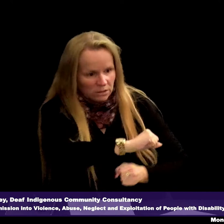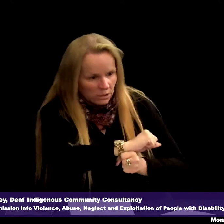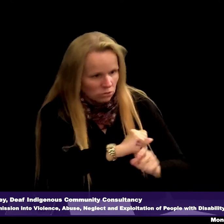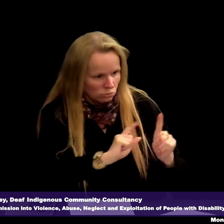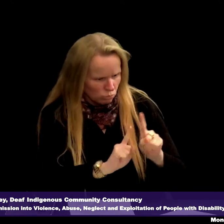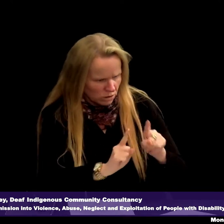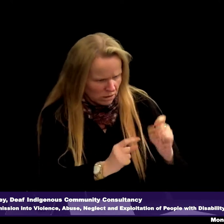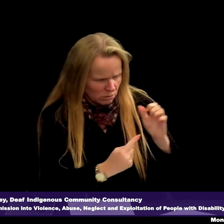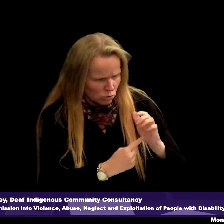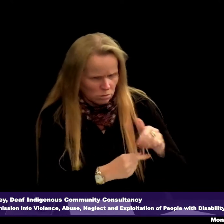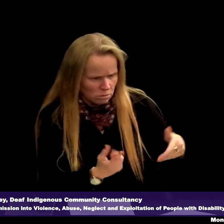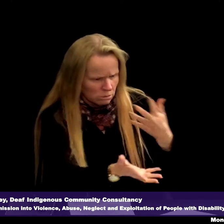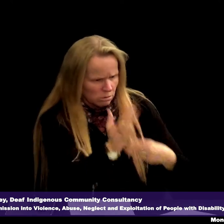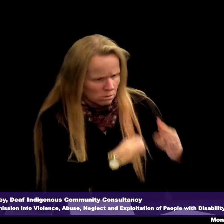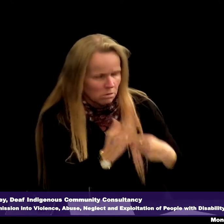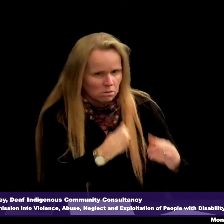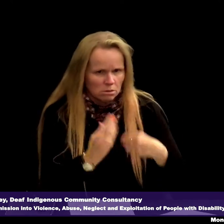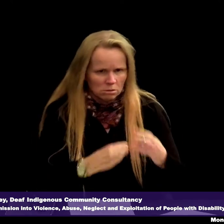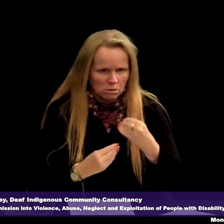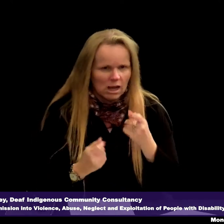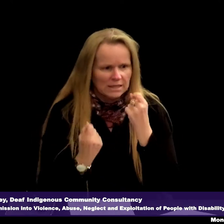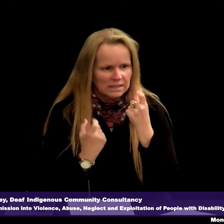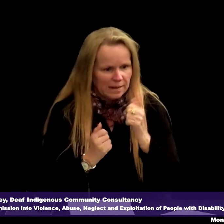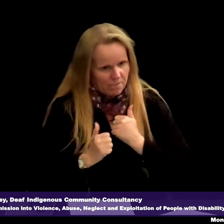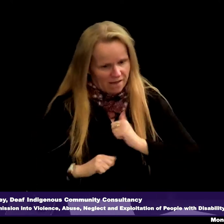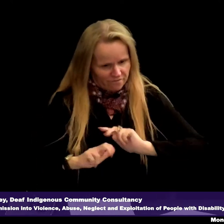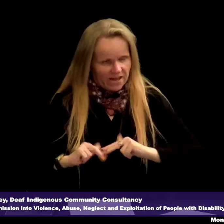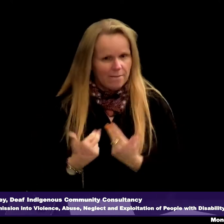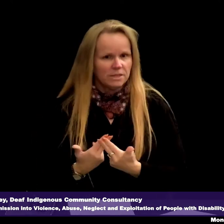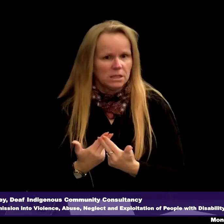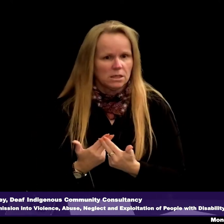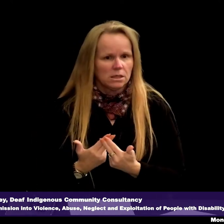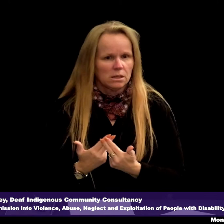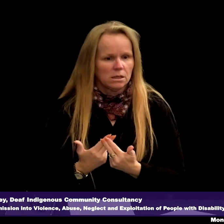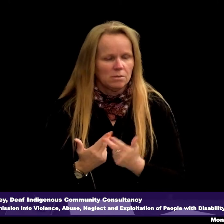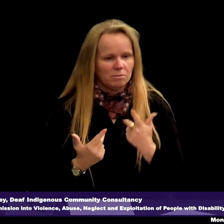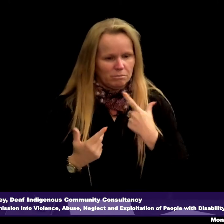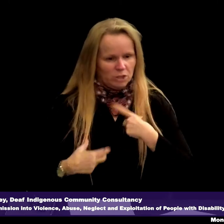for me, to get that cultural foundation, to know what was important for me to know about my community and about my family.